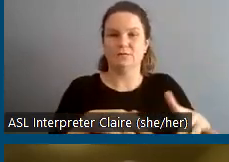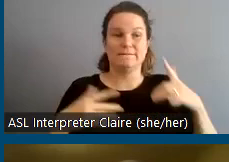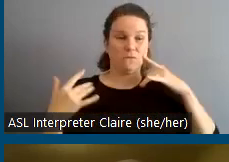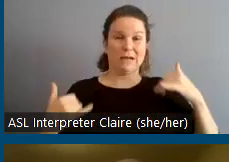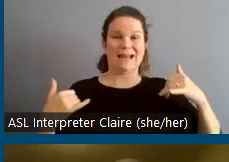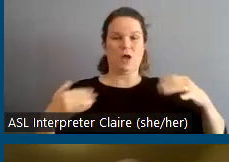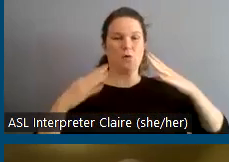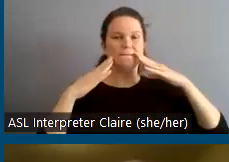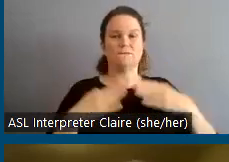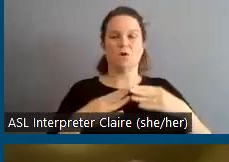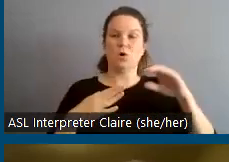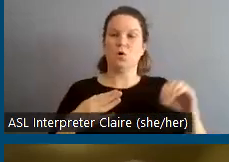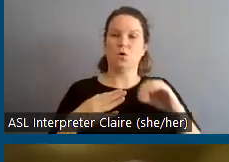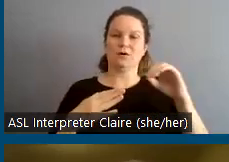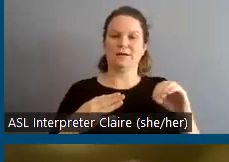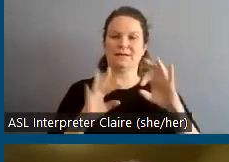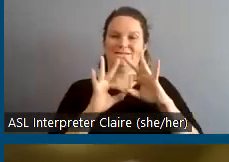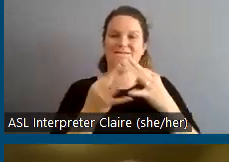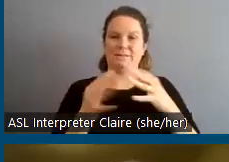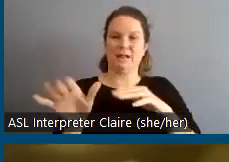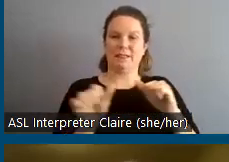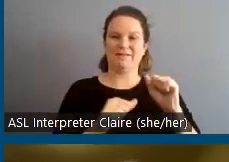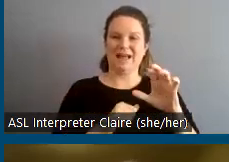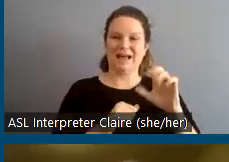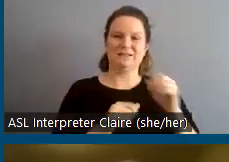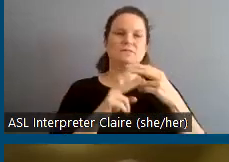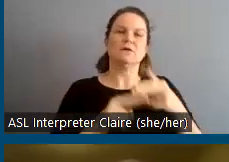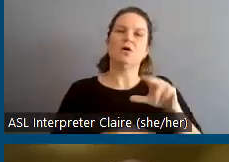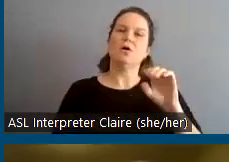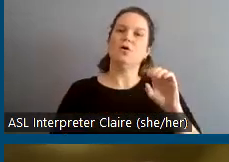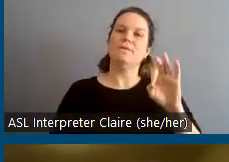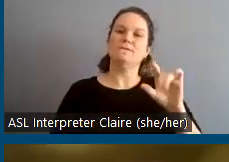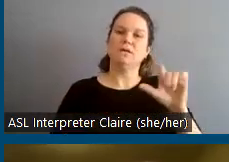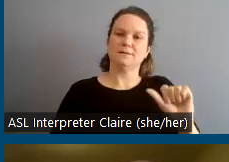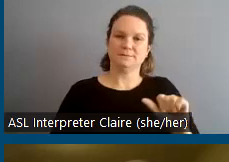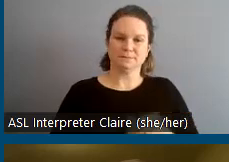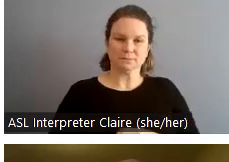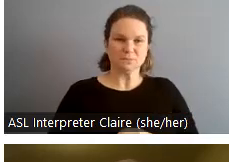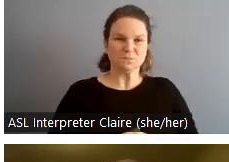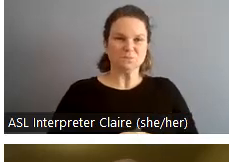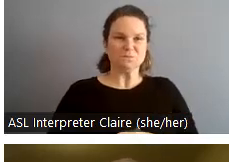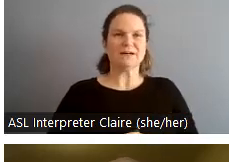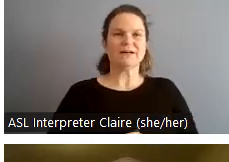focus in on the Oregon Family Leave Act, or OFLA, I'll often call it. Go ahead